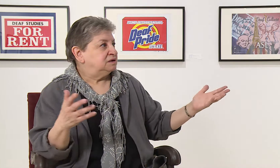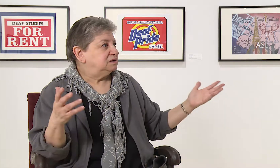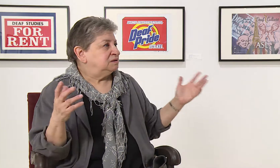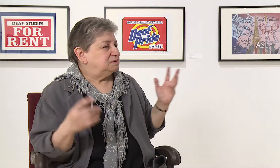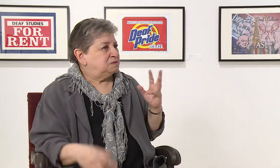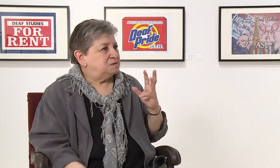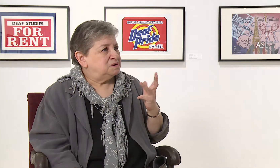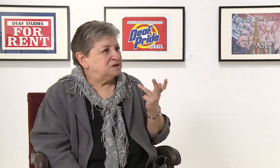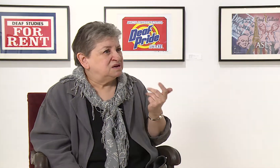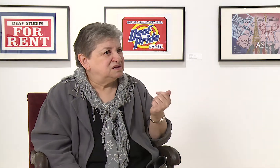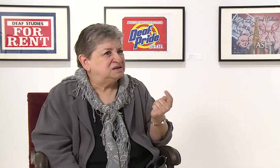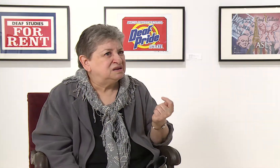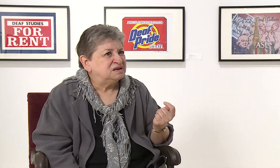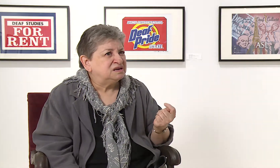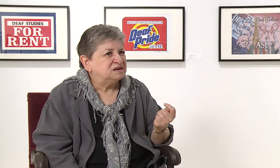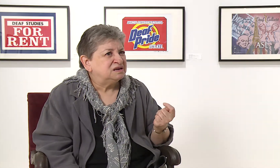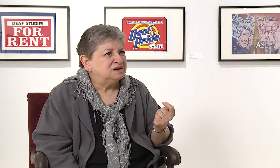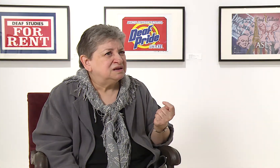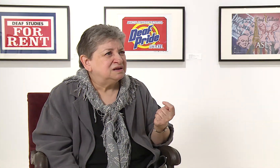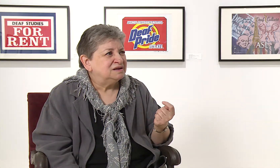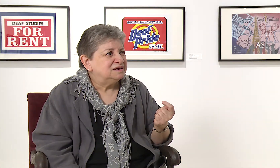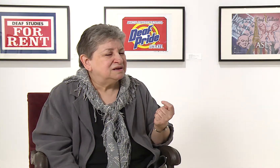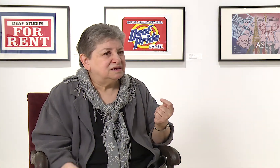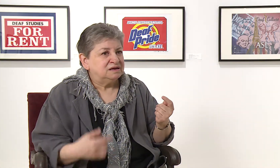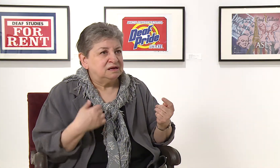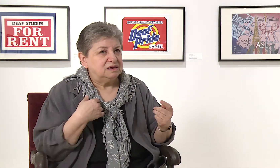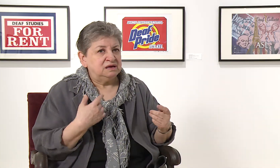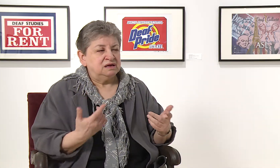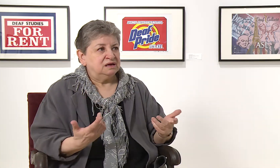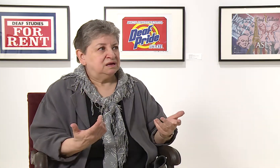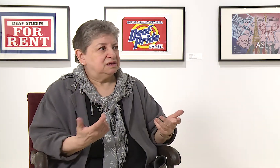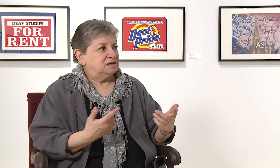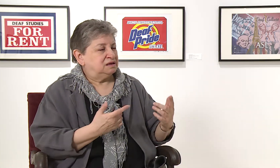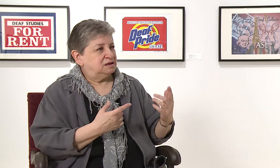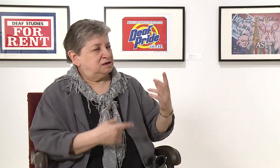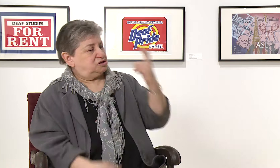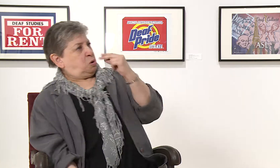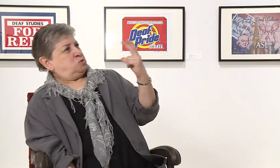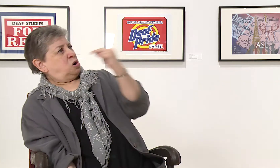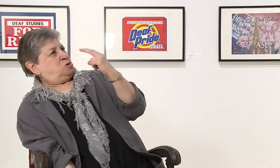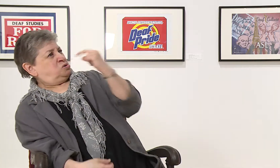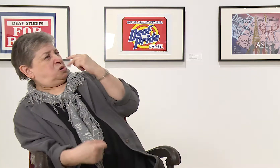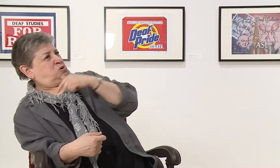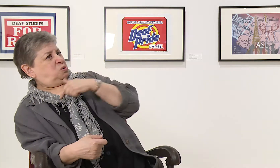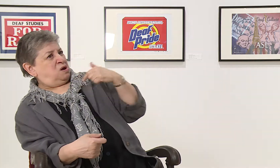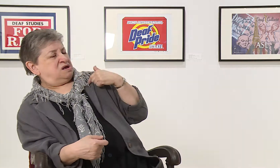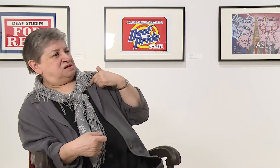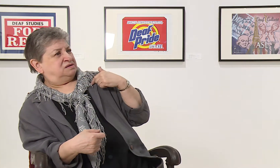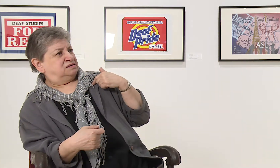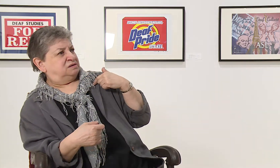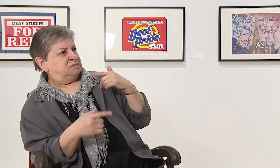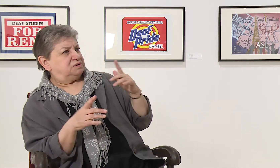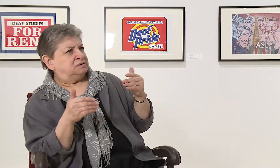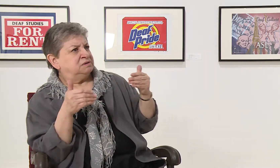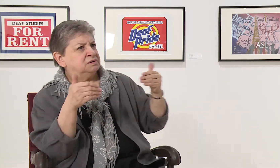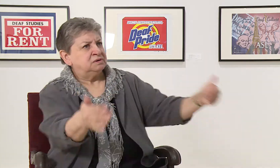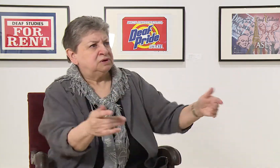to see the pieces that she was exhibiting. She had said "no" to us so many times